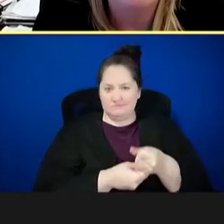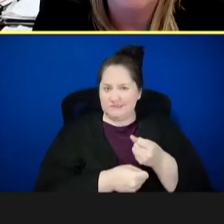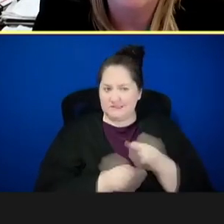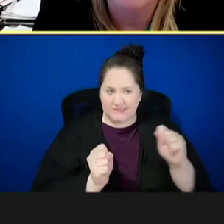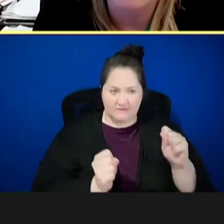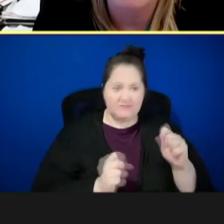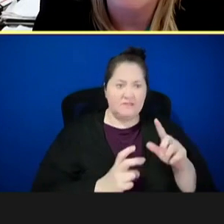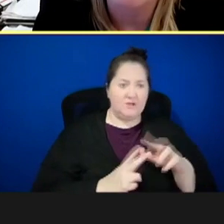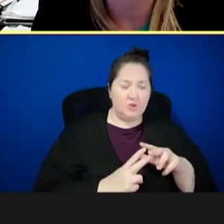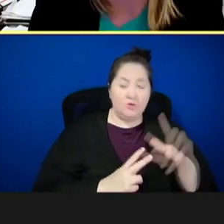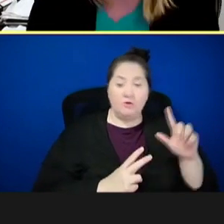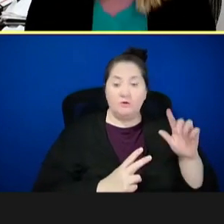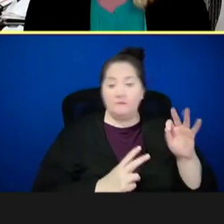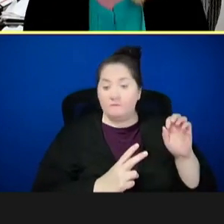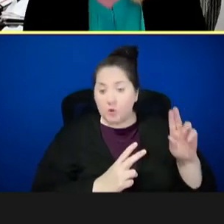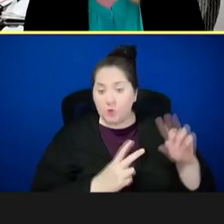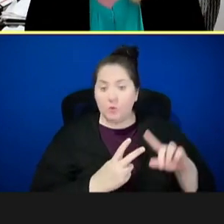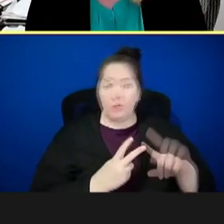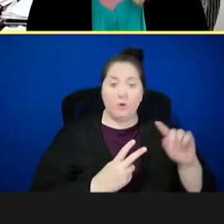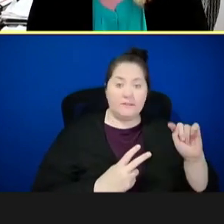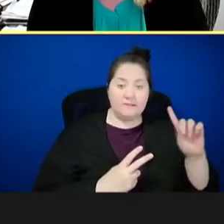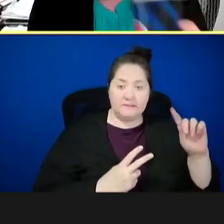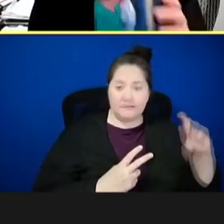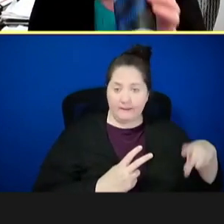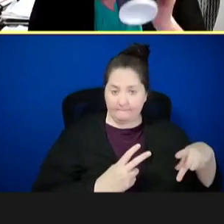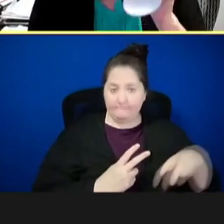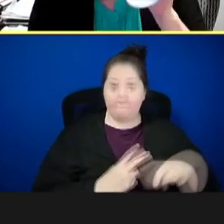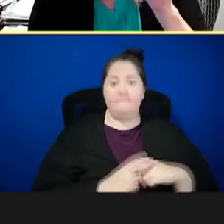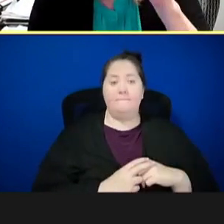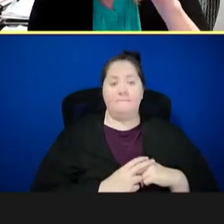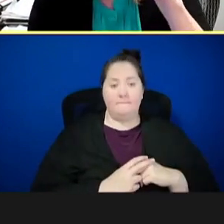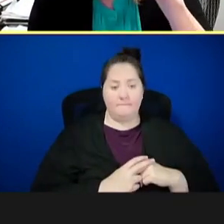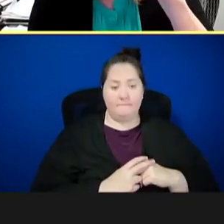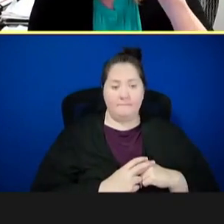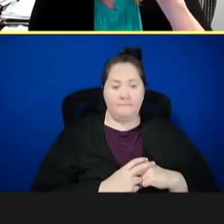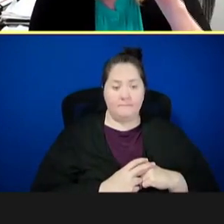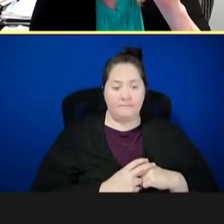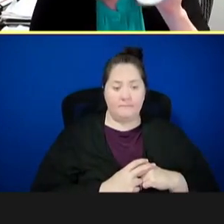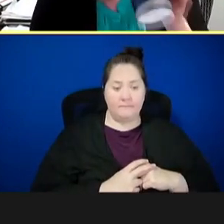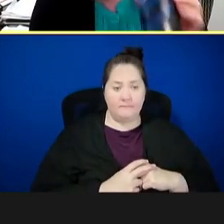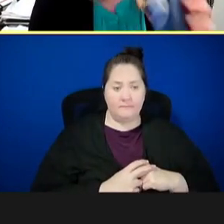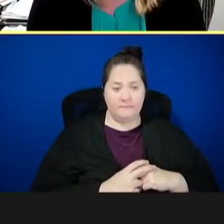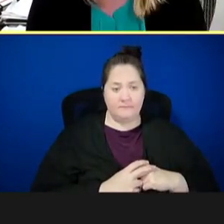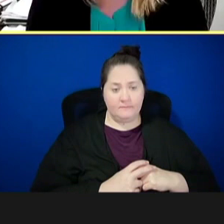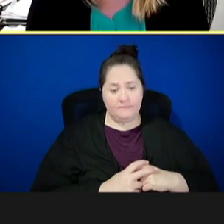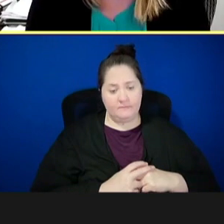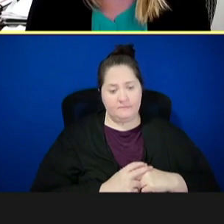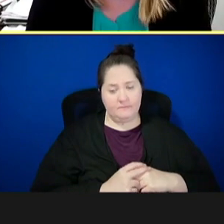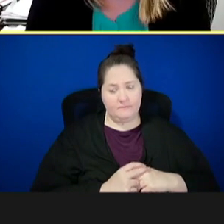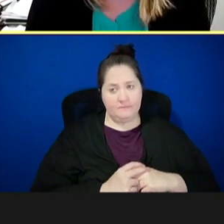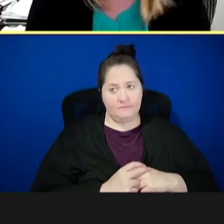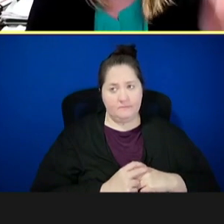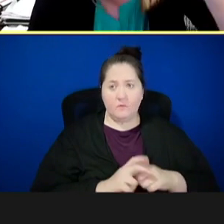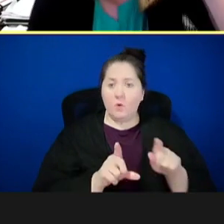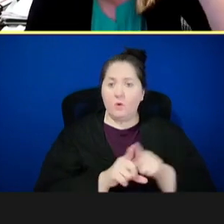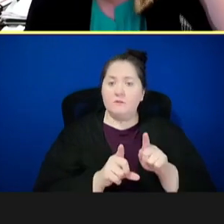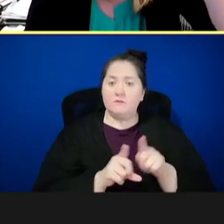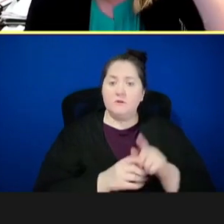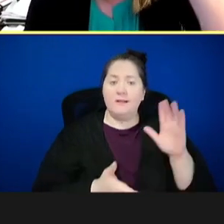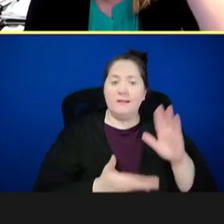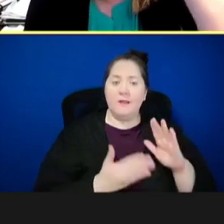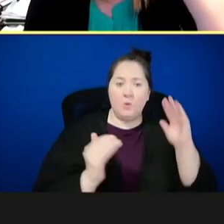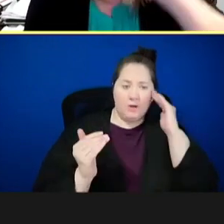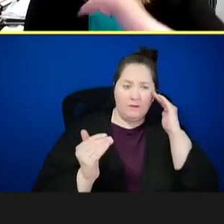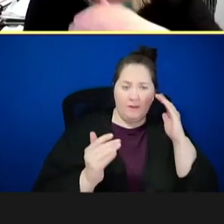flu or Tdap. They were also less worried about getting these vaccines, excuse me,